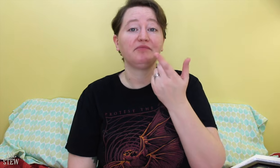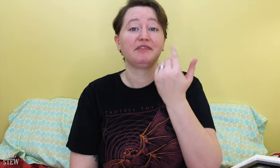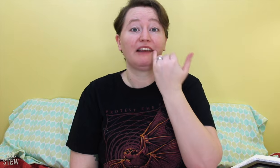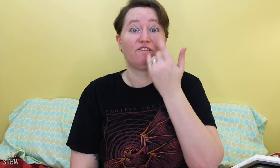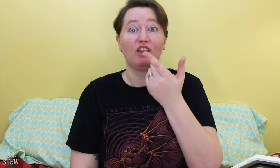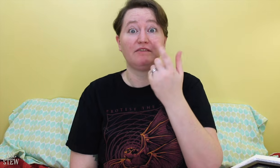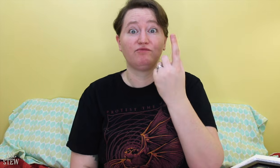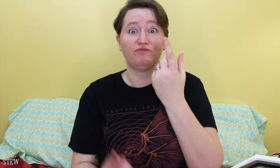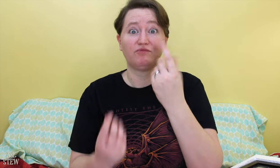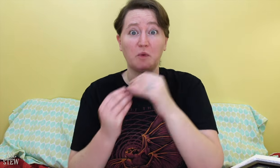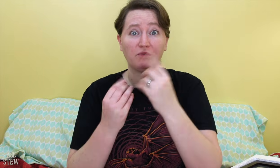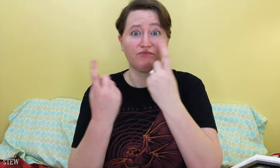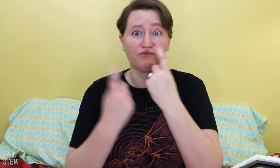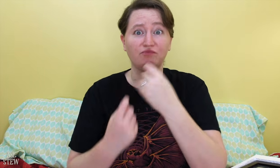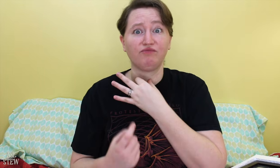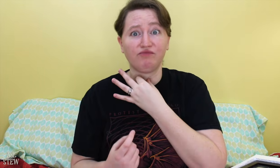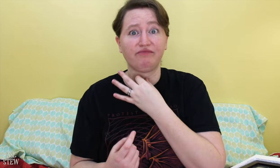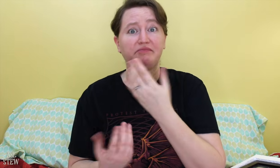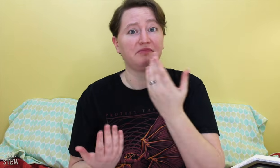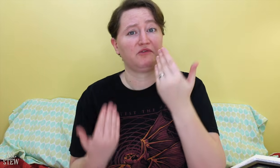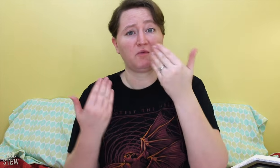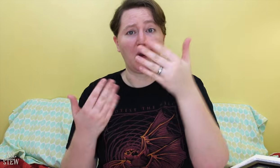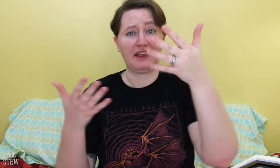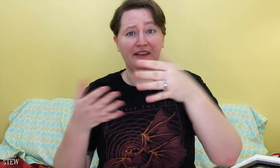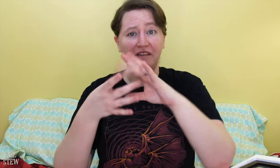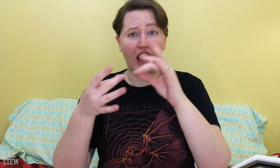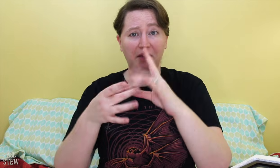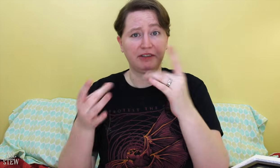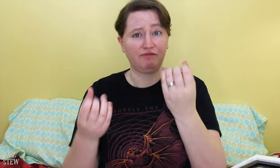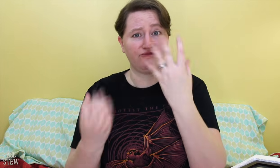So if you have any more questions